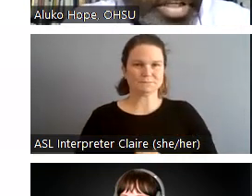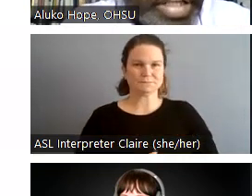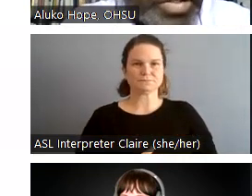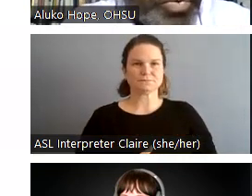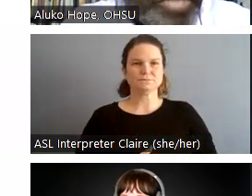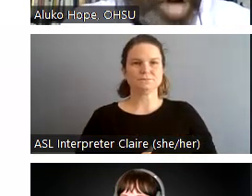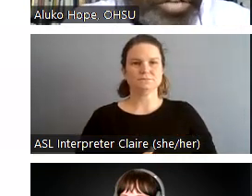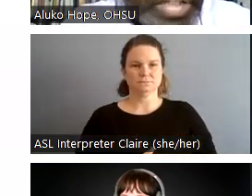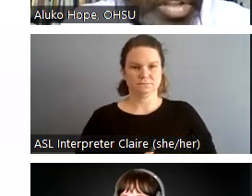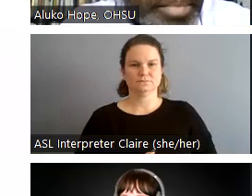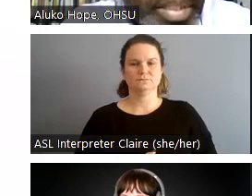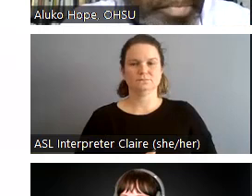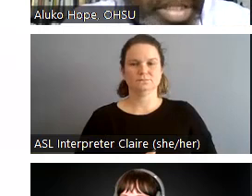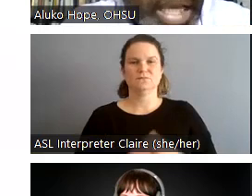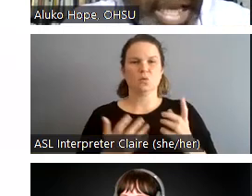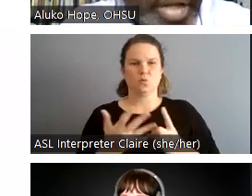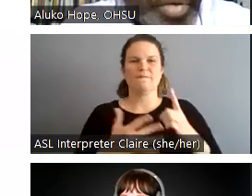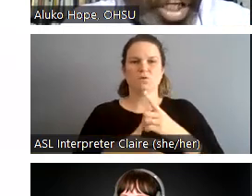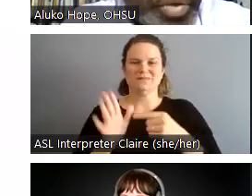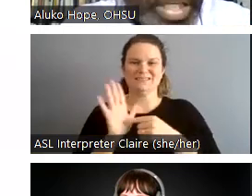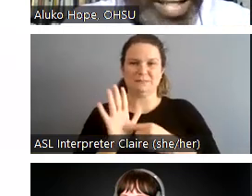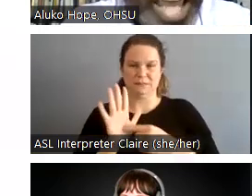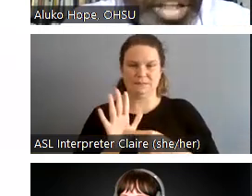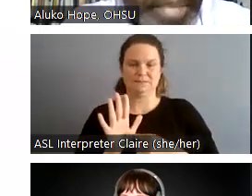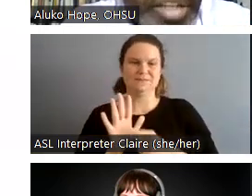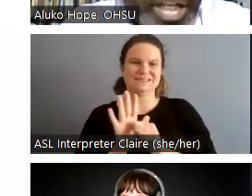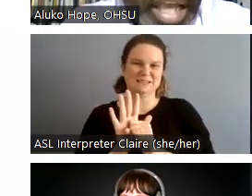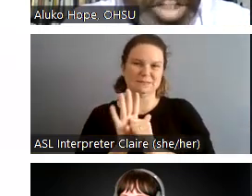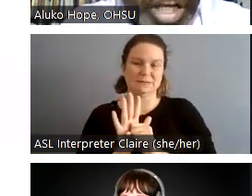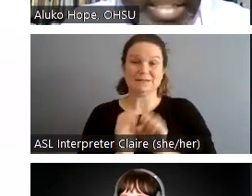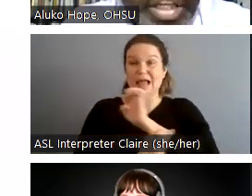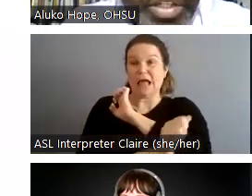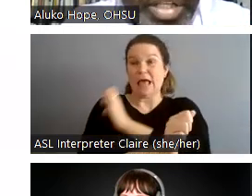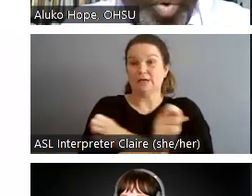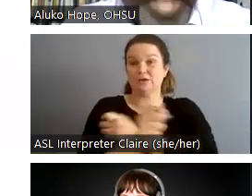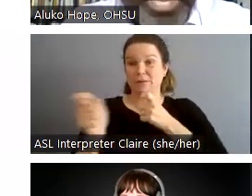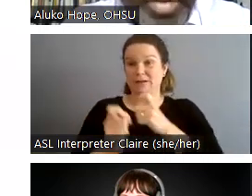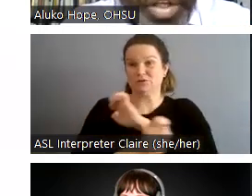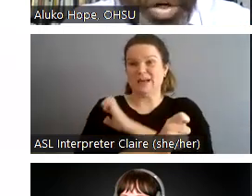Right, so we've gone over some of the symptoms, and what I would argue is that energy management and energy